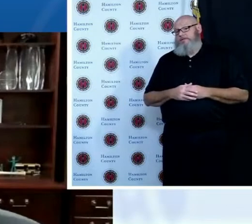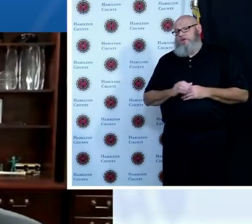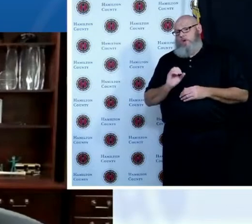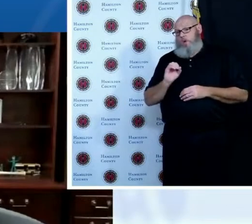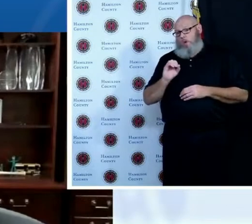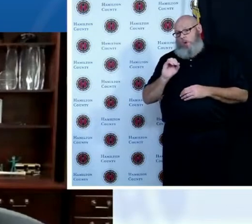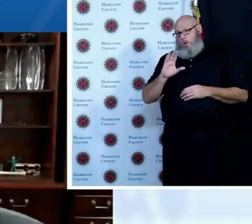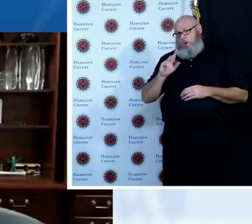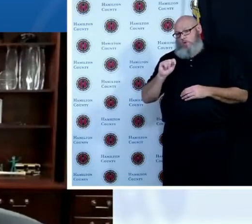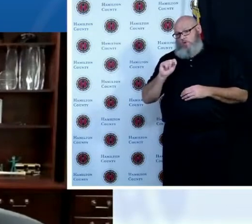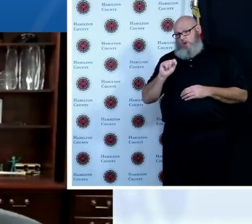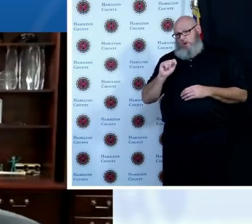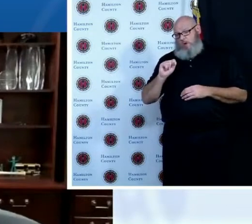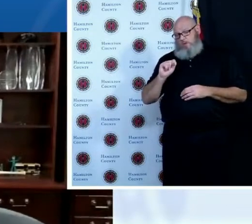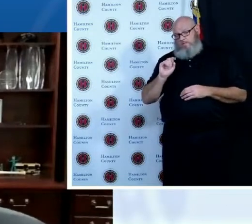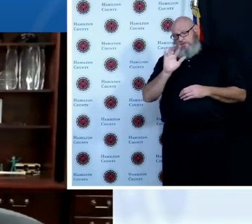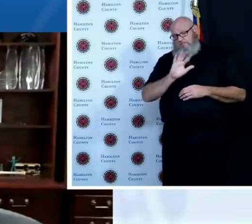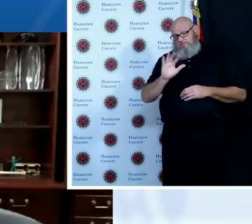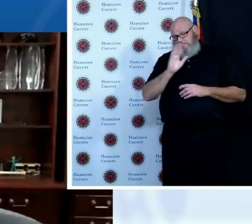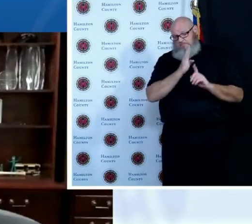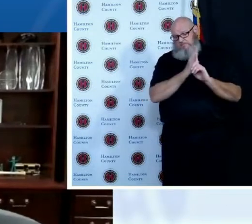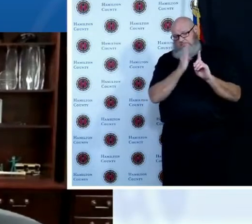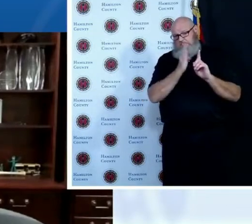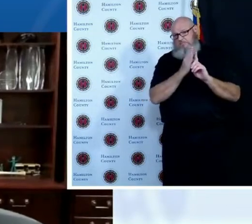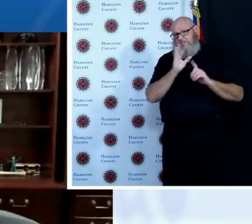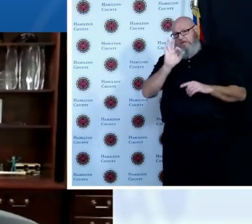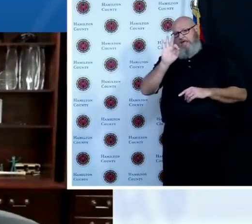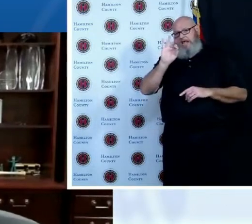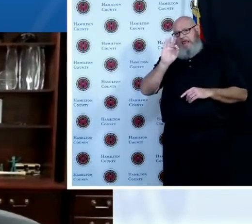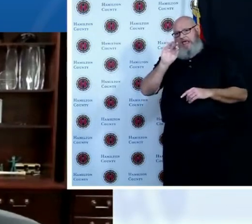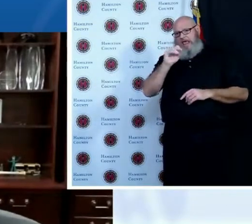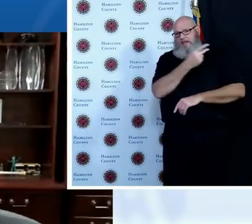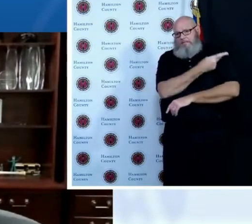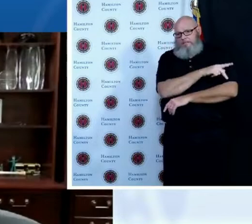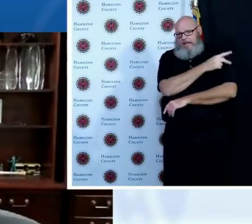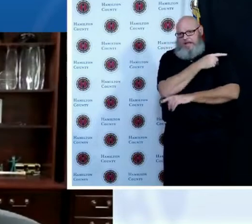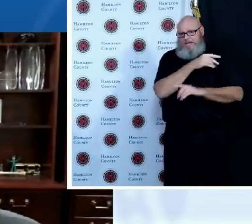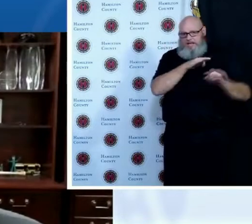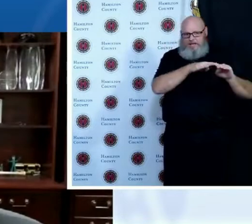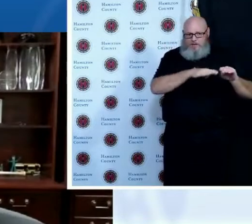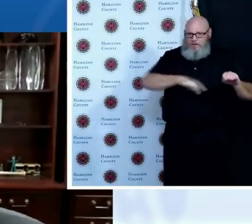surged up to about 800 in the end of November and what we saw in the month of December was that we